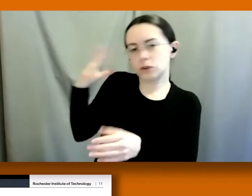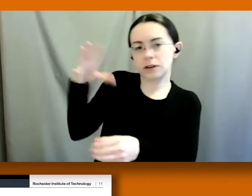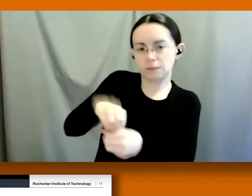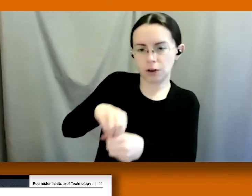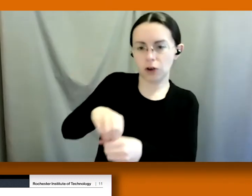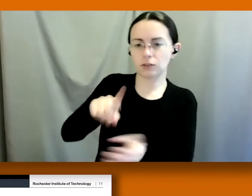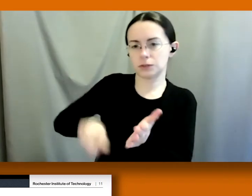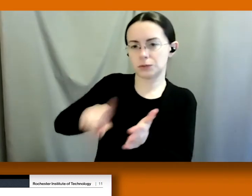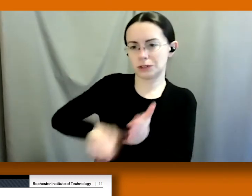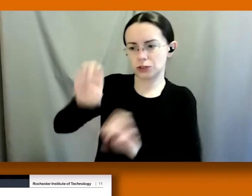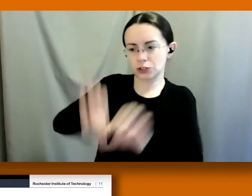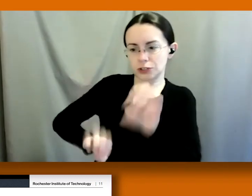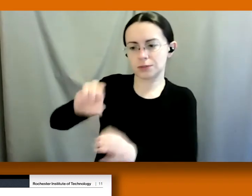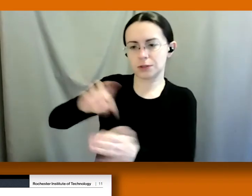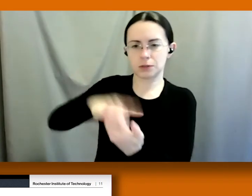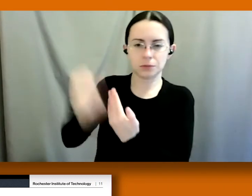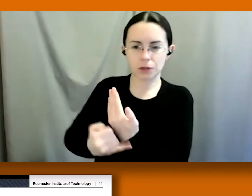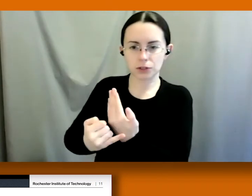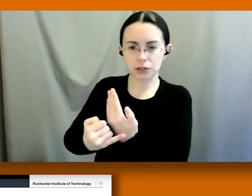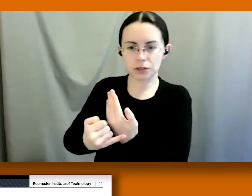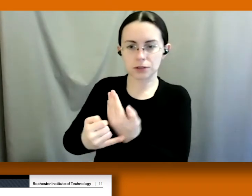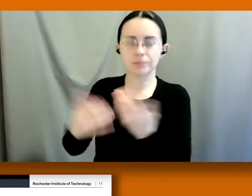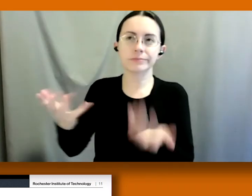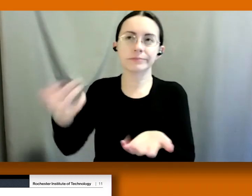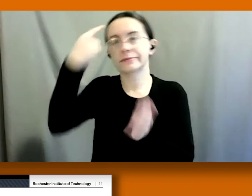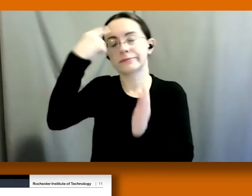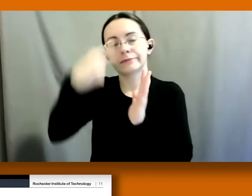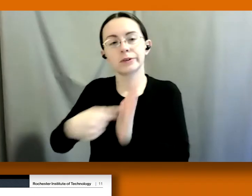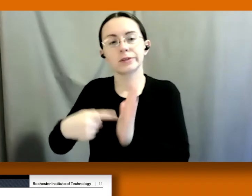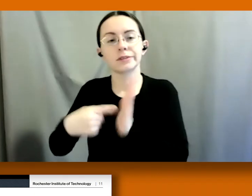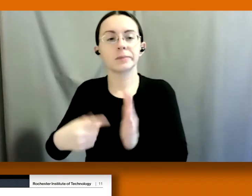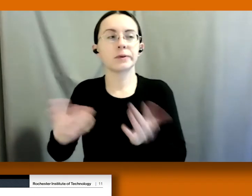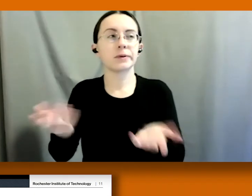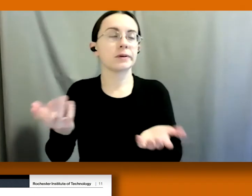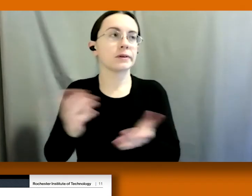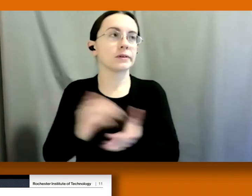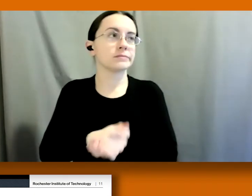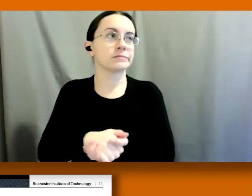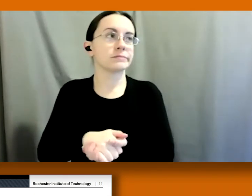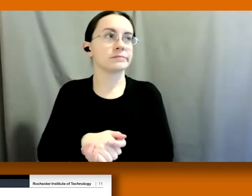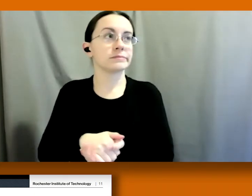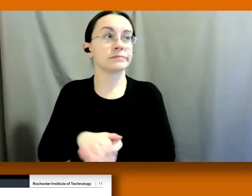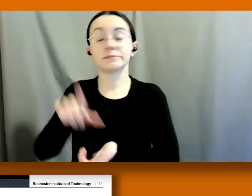Um, for example, $20 to take multiple surveys